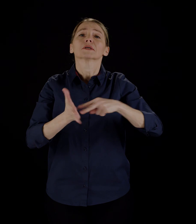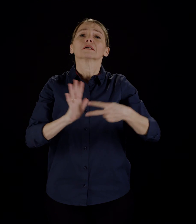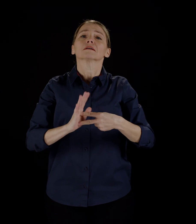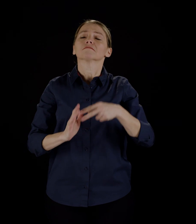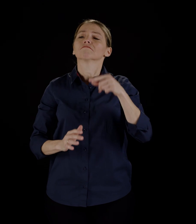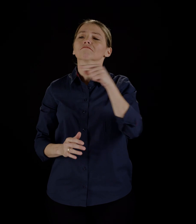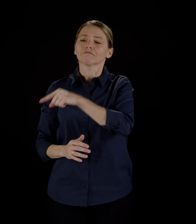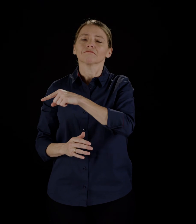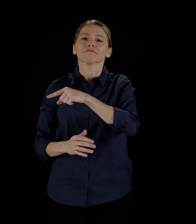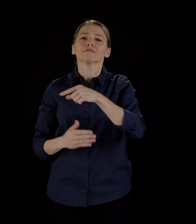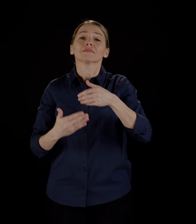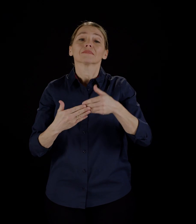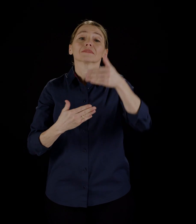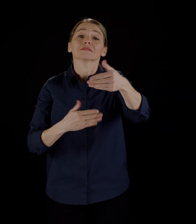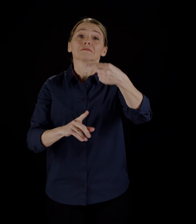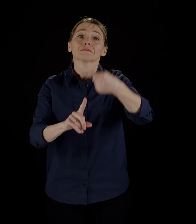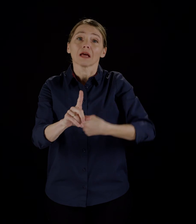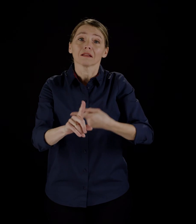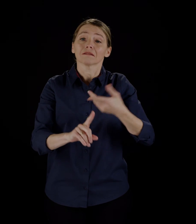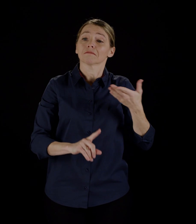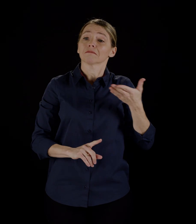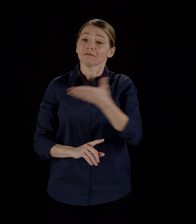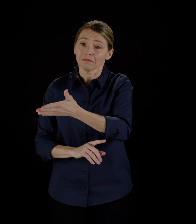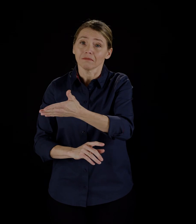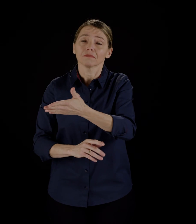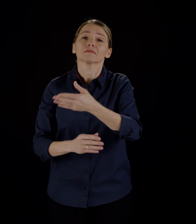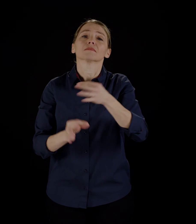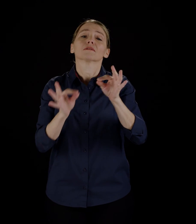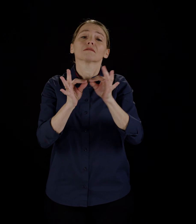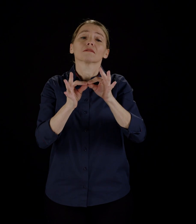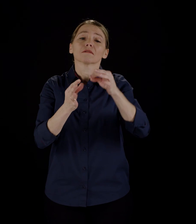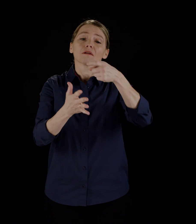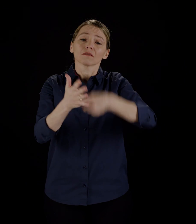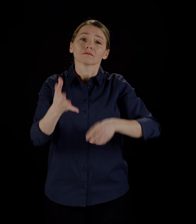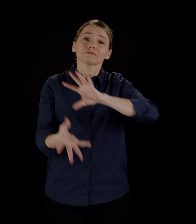additional non-recurring charges that have been accumulated over the previous month.